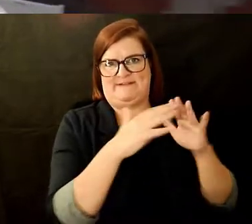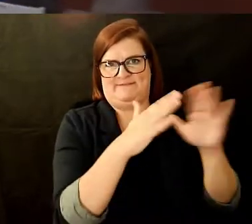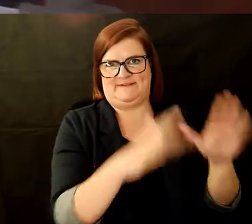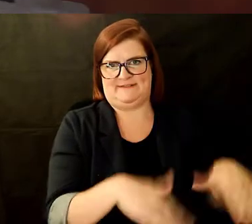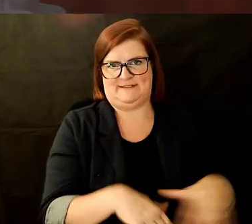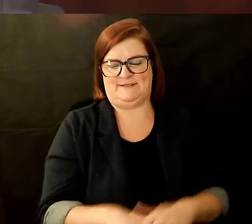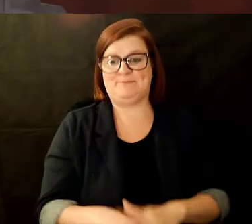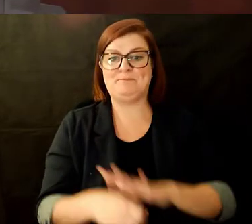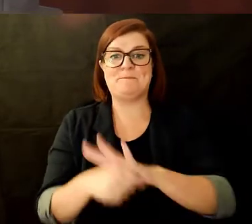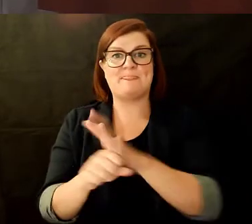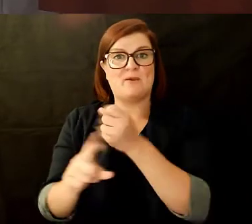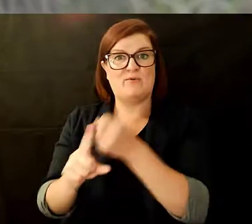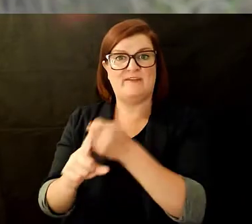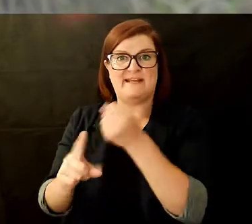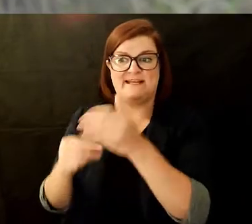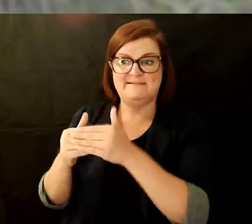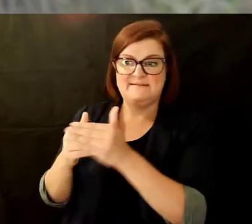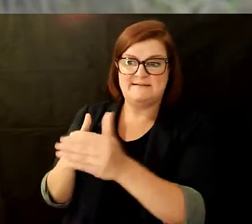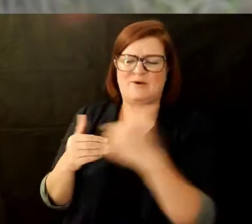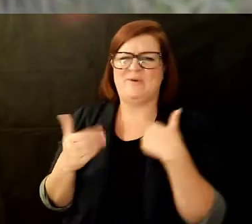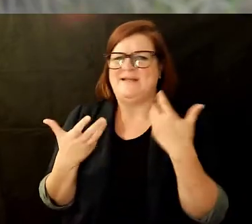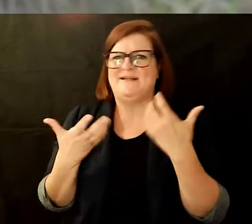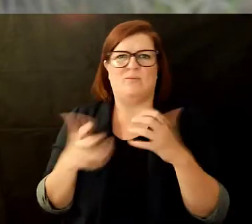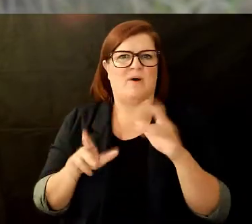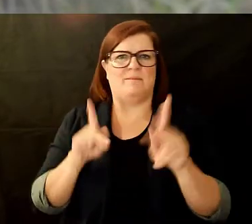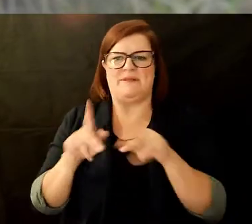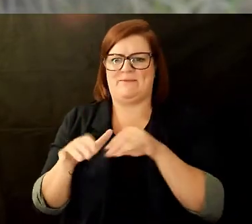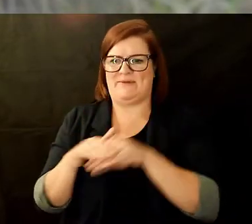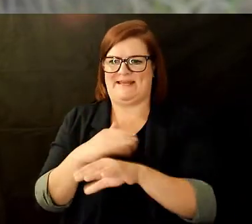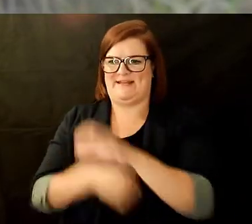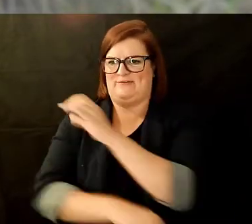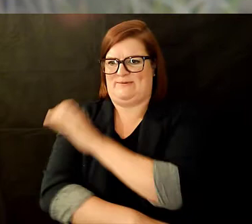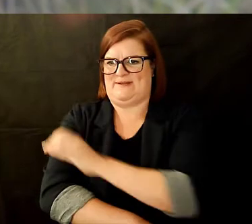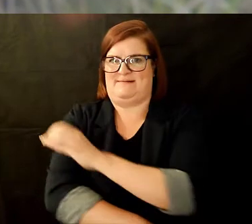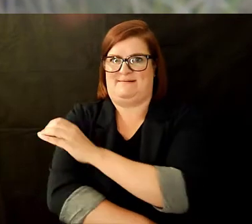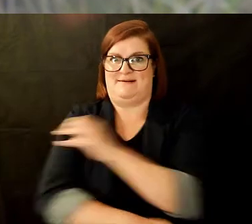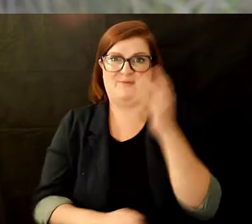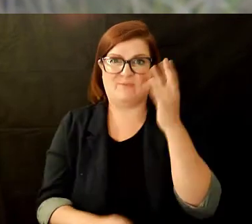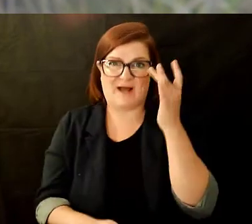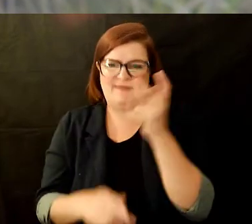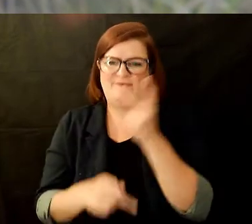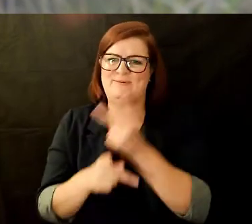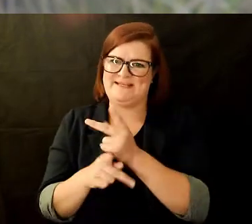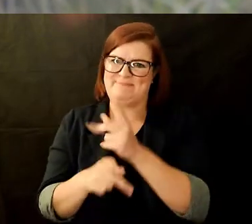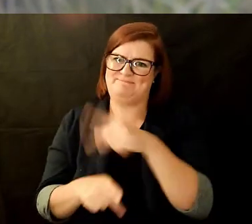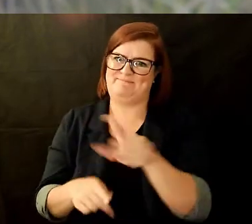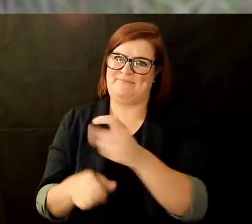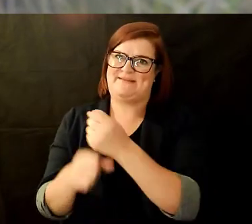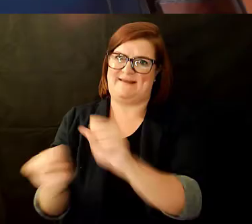After COVID, we no longer wanted people to come into the clinics to keep people safe.